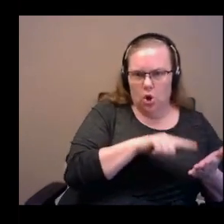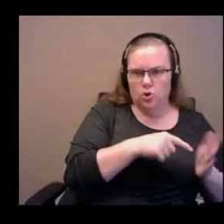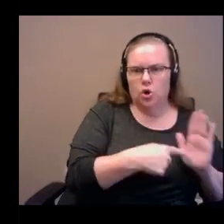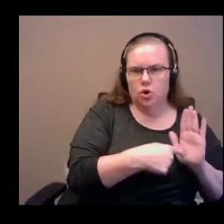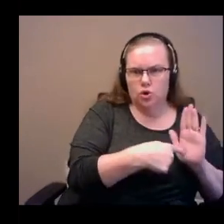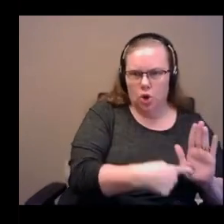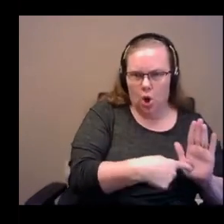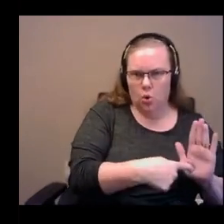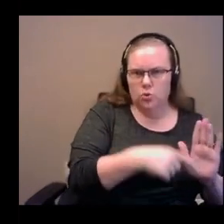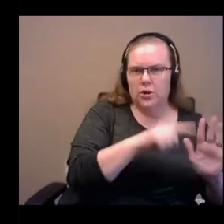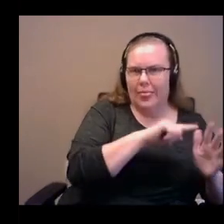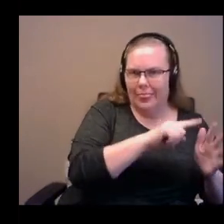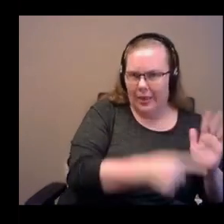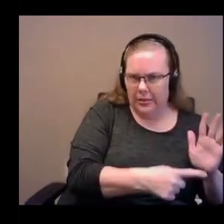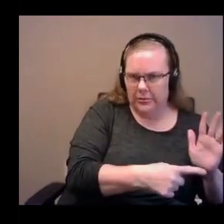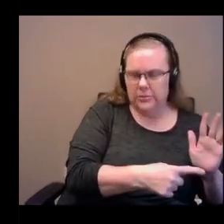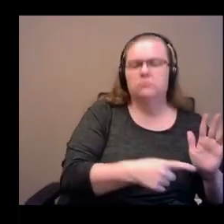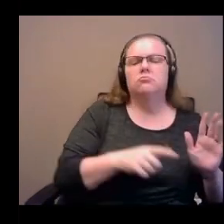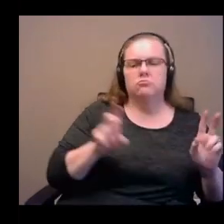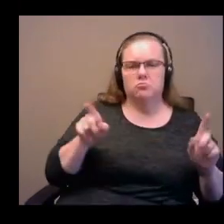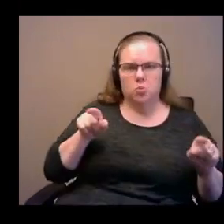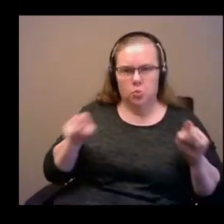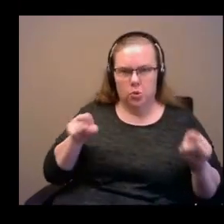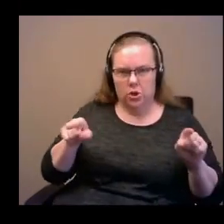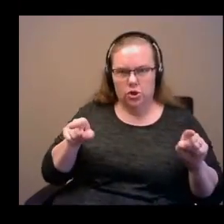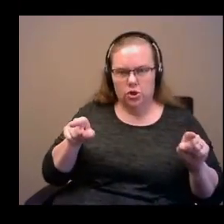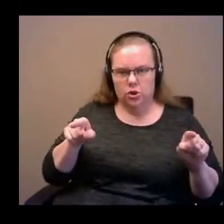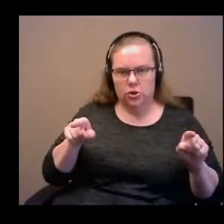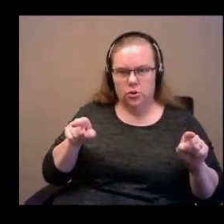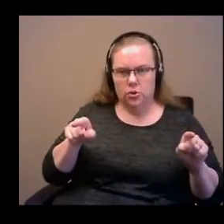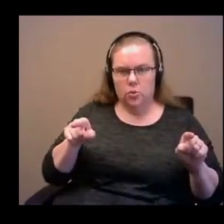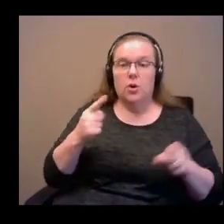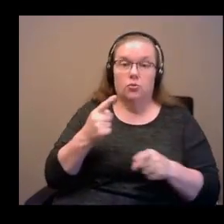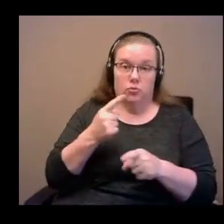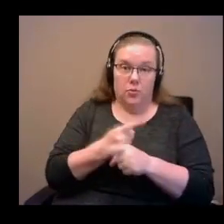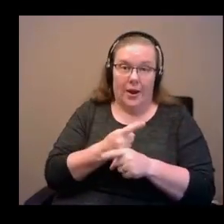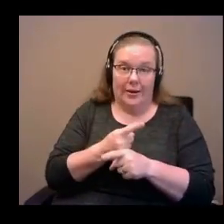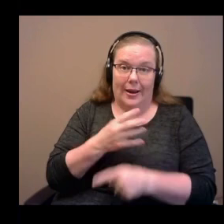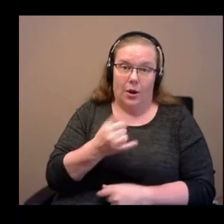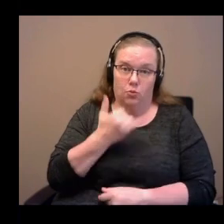show X. Good. Well, you’re right and you’re wrong, because it depends on your goal, right?